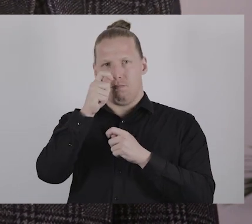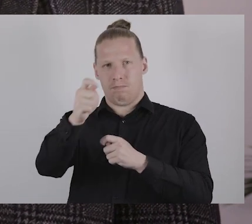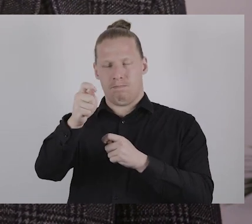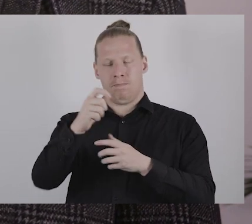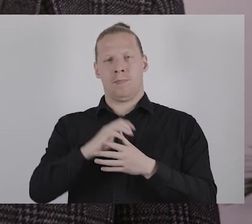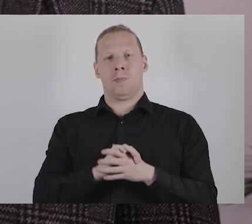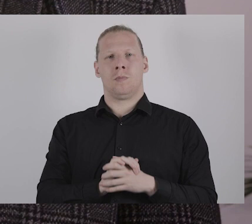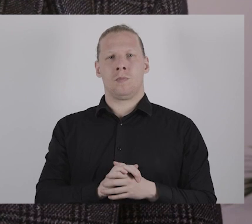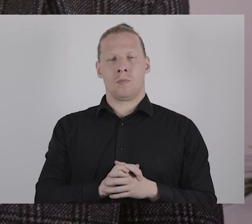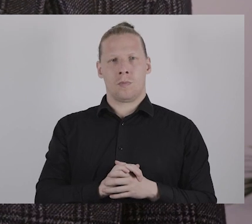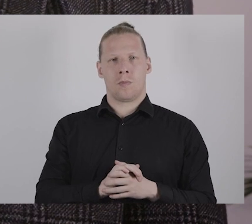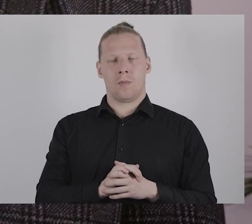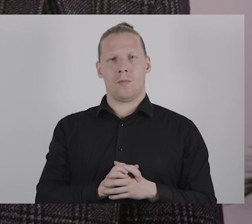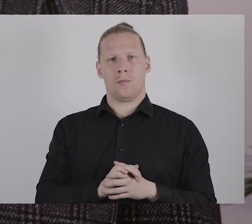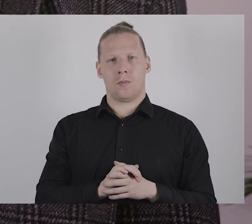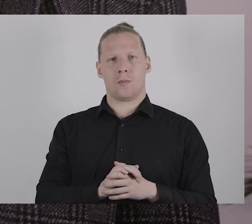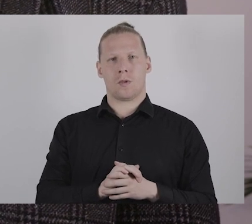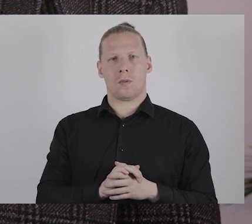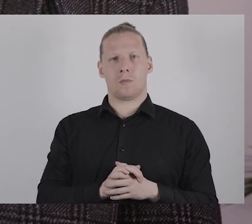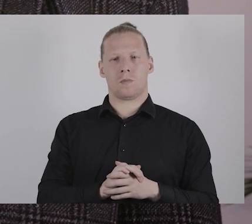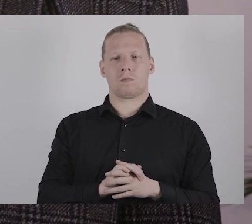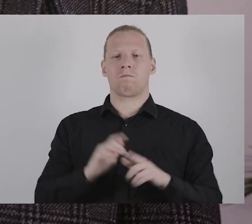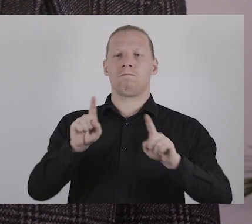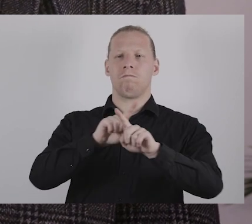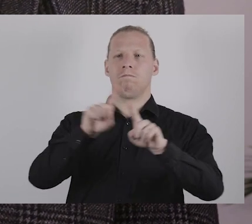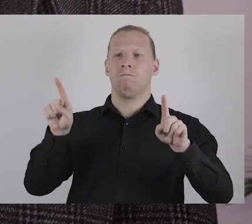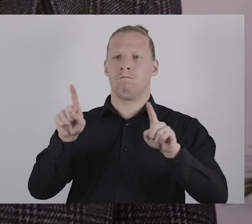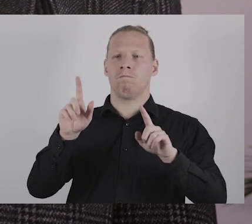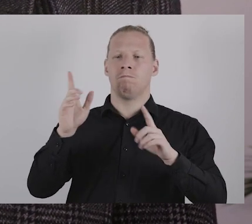We welcome you in to celebrate...